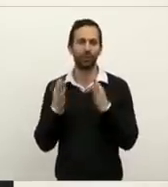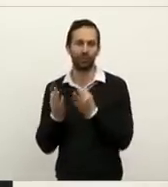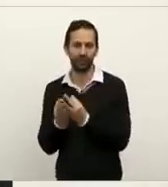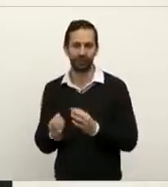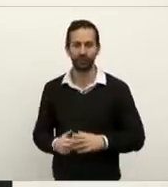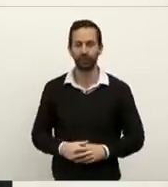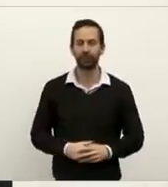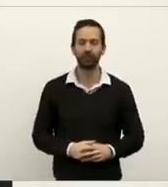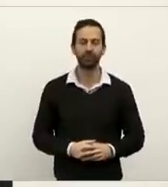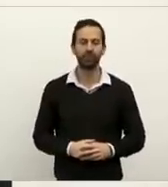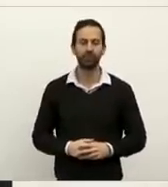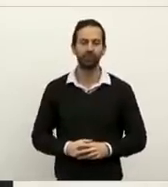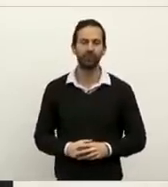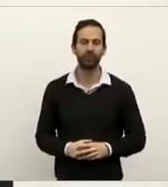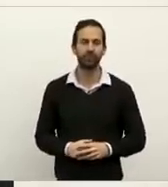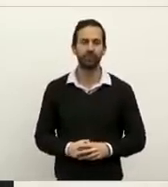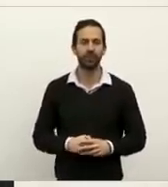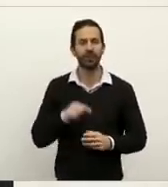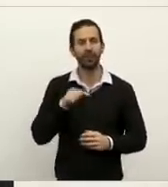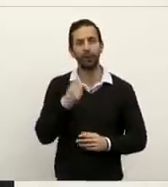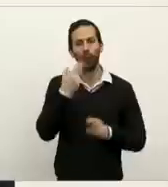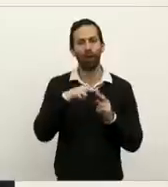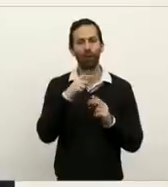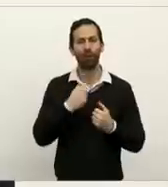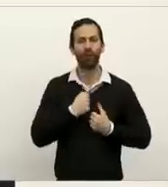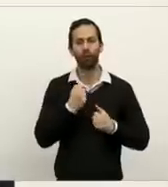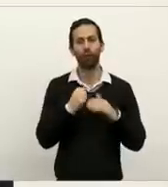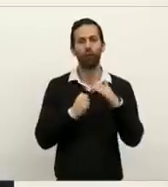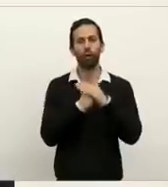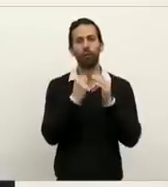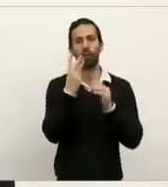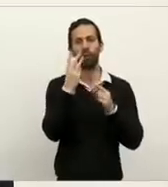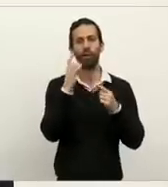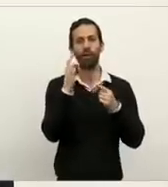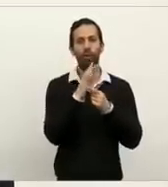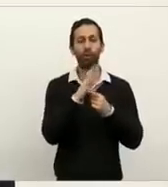This is one of the top three priorities for me, my team,